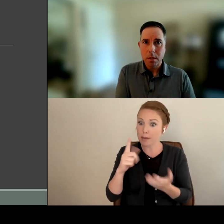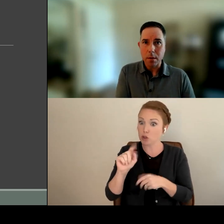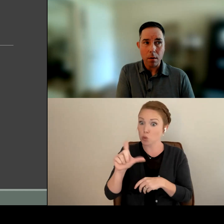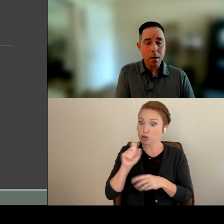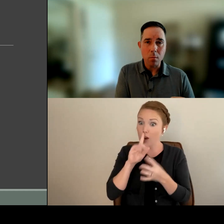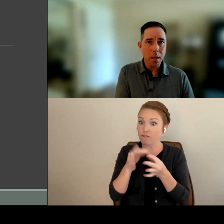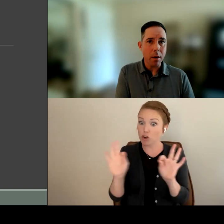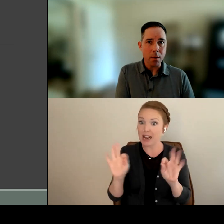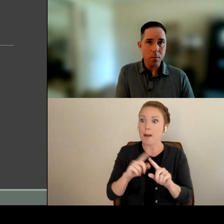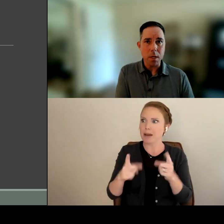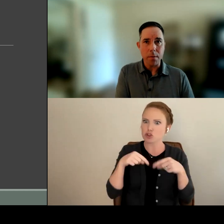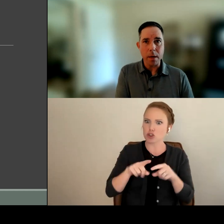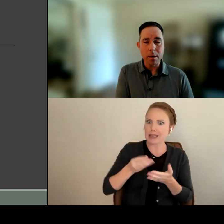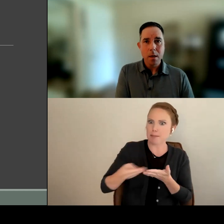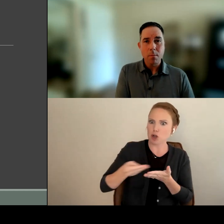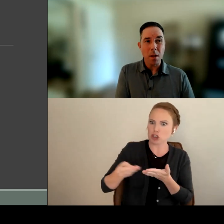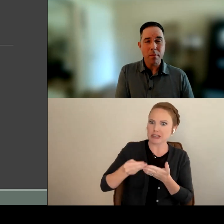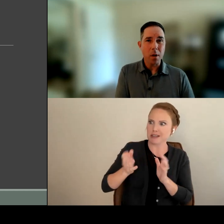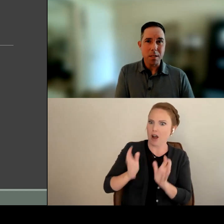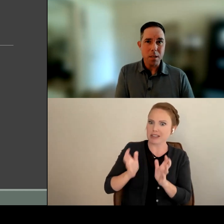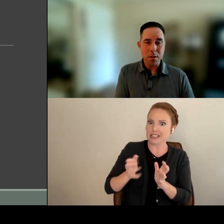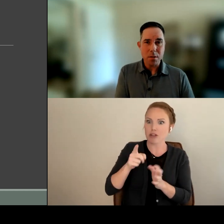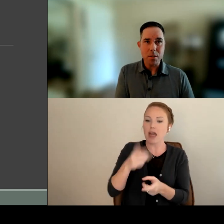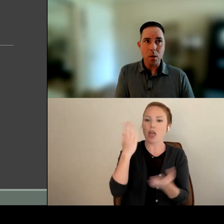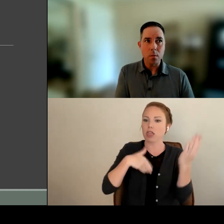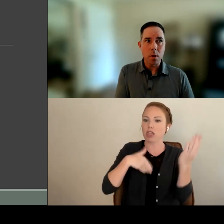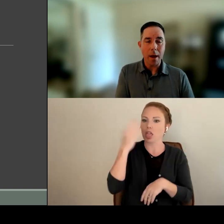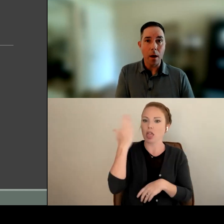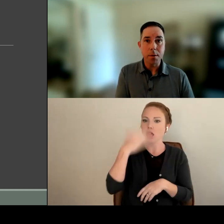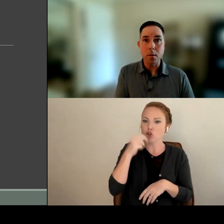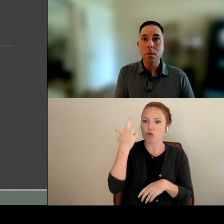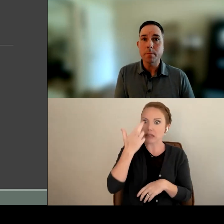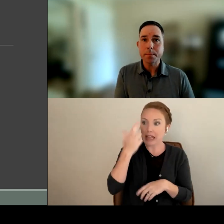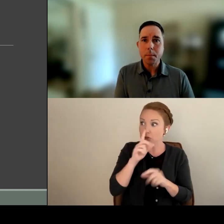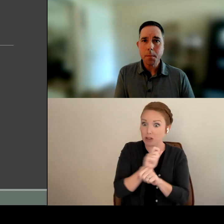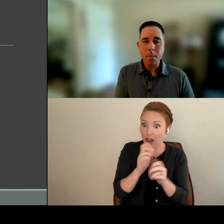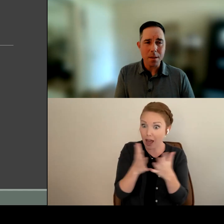There's a lot of great tools out there, but a lot of organizations just don't know how to use them.